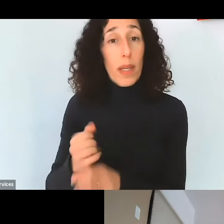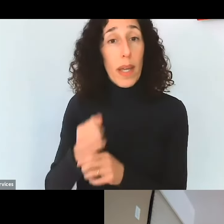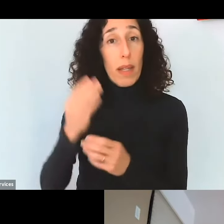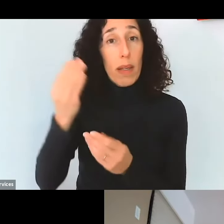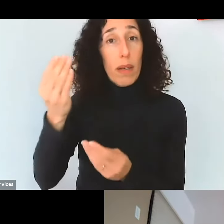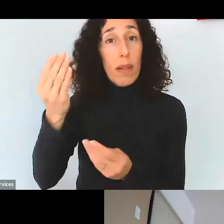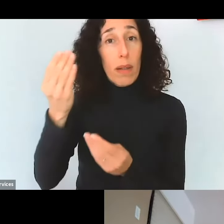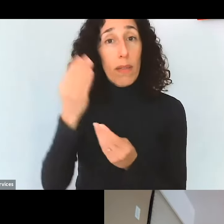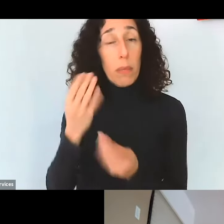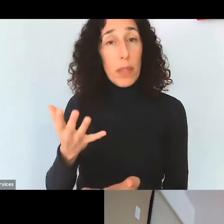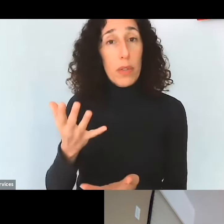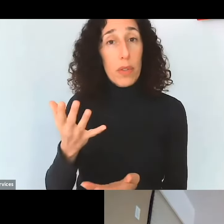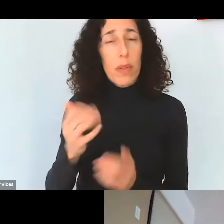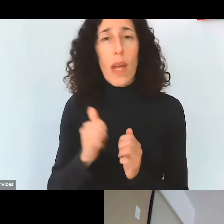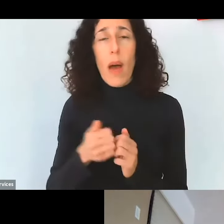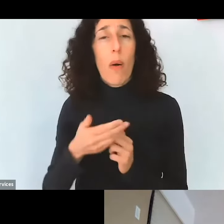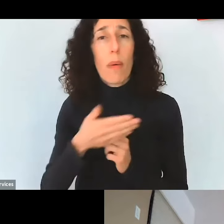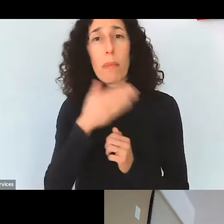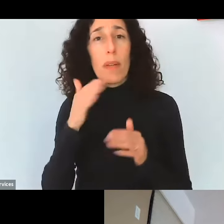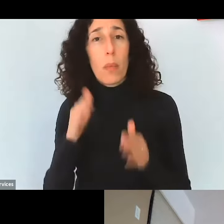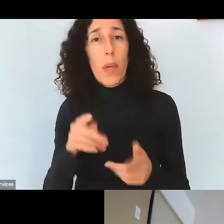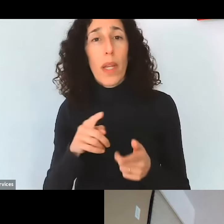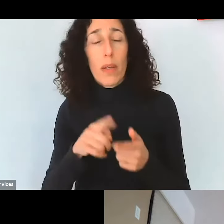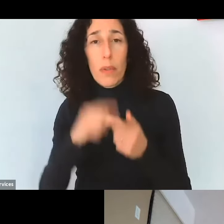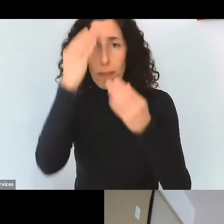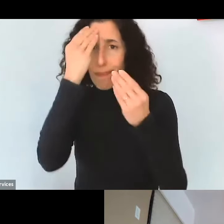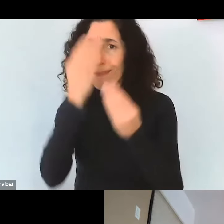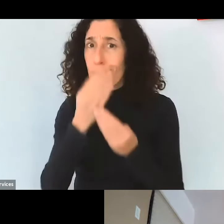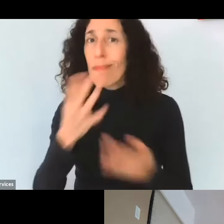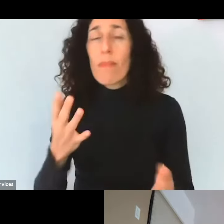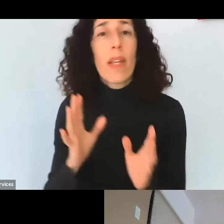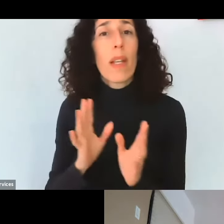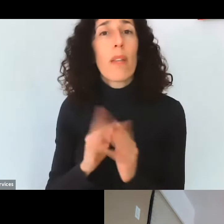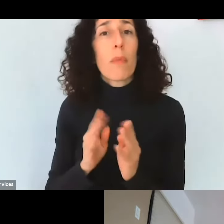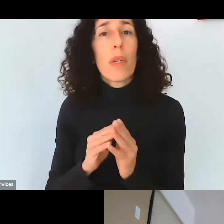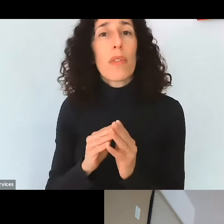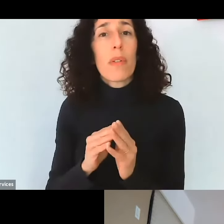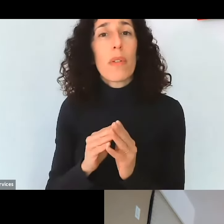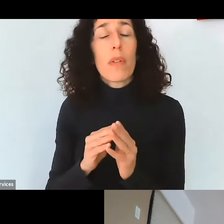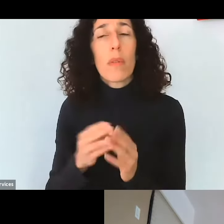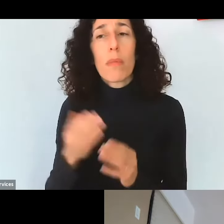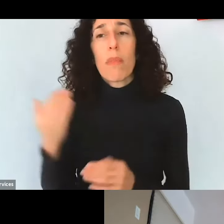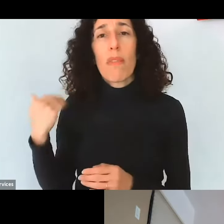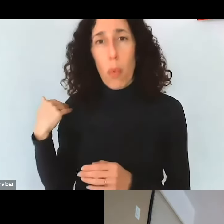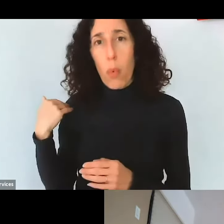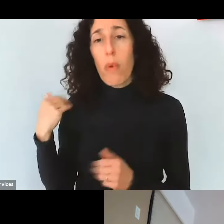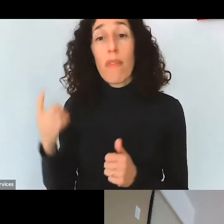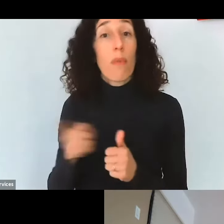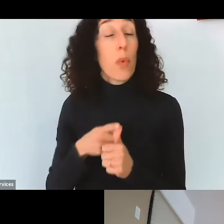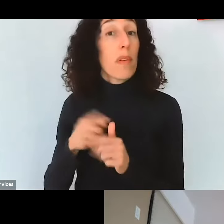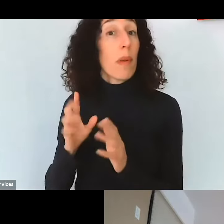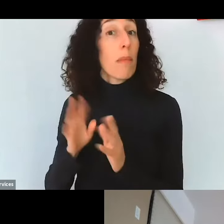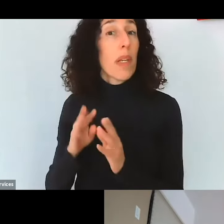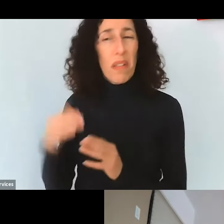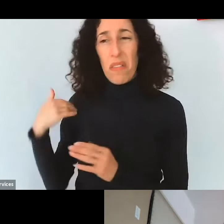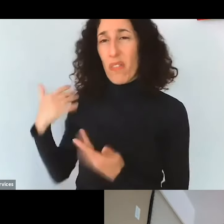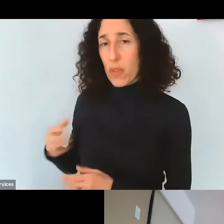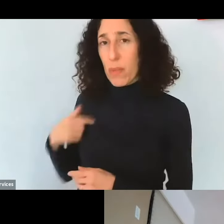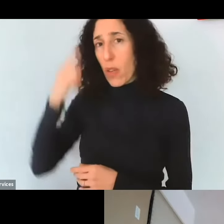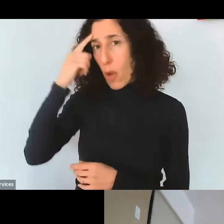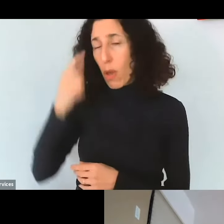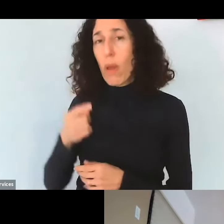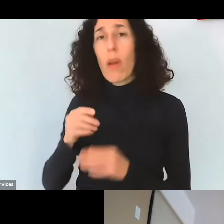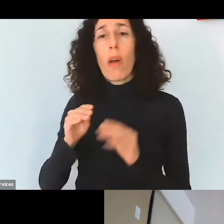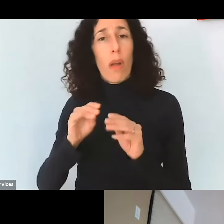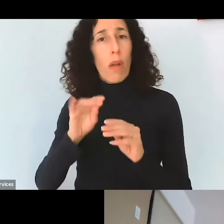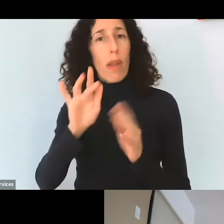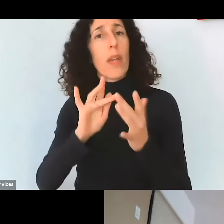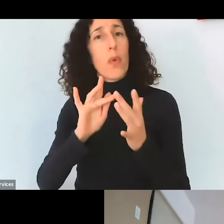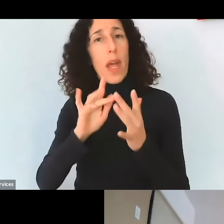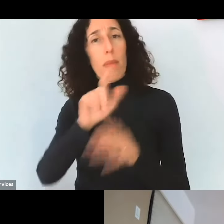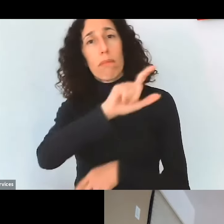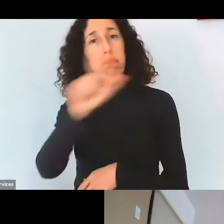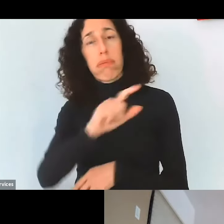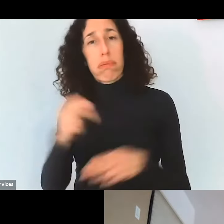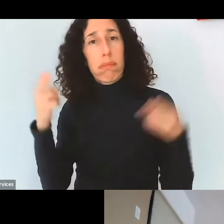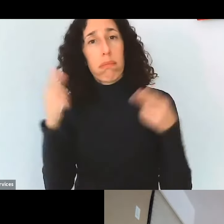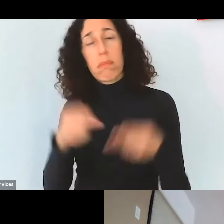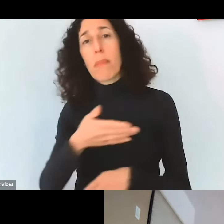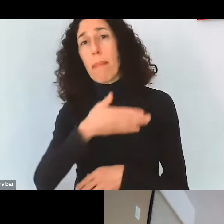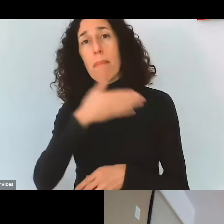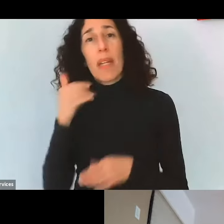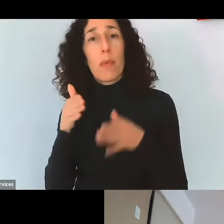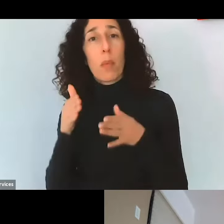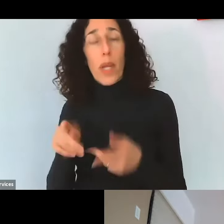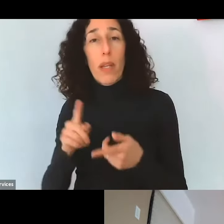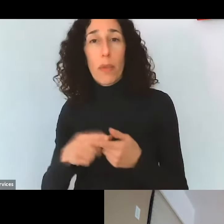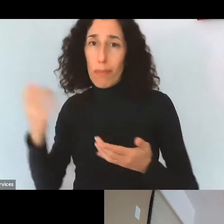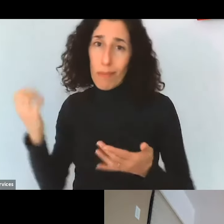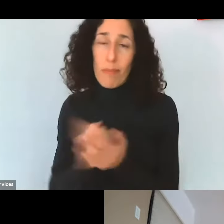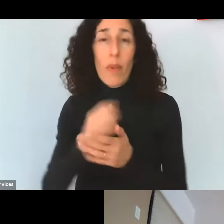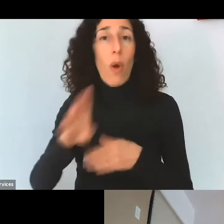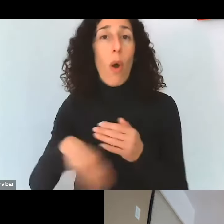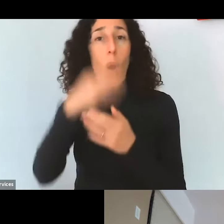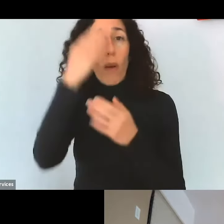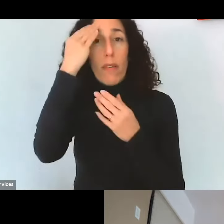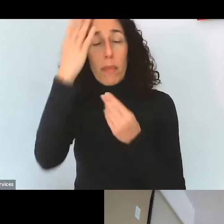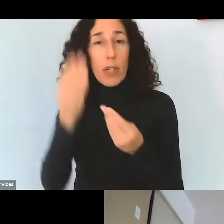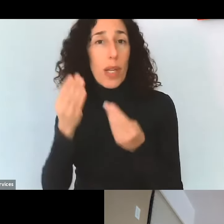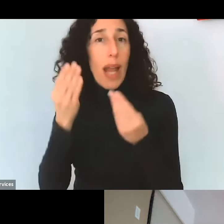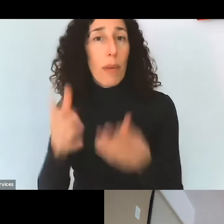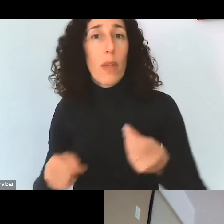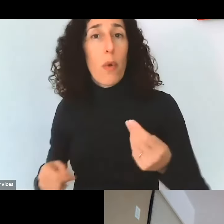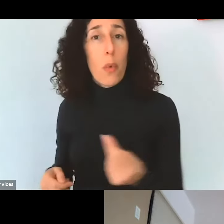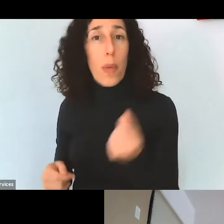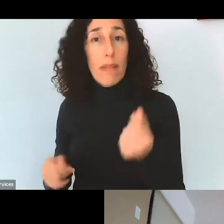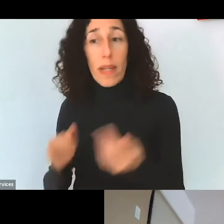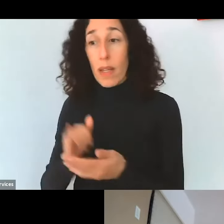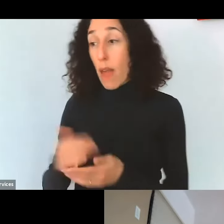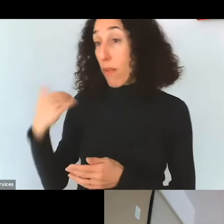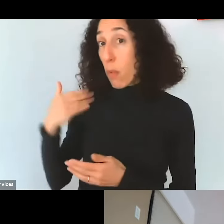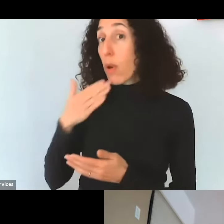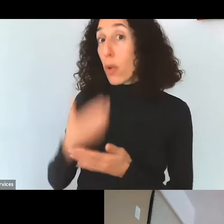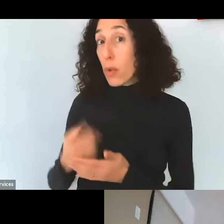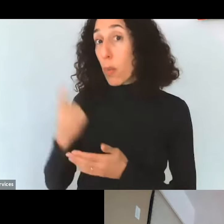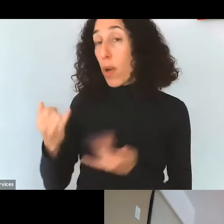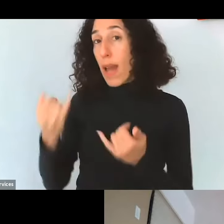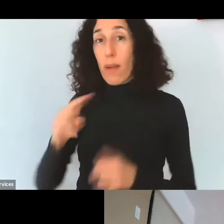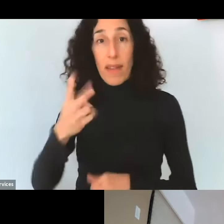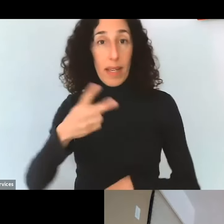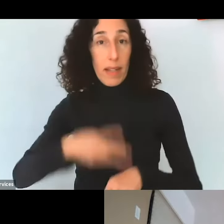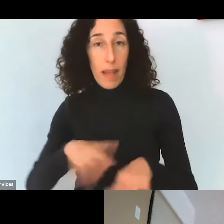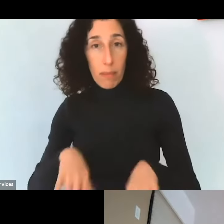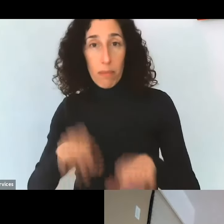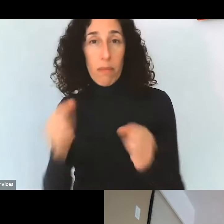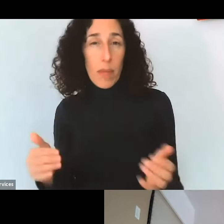So today we are holding a virtual COVID-19 town hall for two reasons. One is because -- when I was getting information and our office was getting information, we wanted to get this out to you as quickly as we can. And that's why we have the first one. But today, we're going to -- we want to provide with you the latest information surrounding COVID vaccines in New York City.